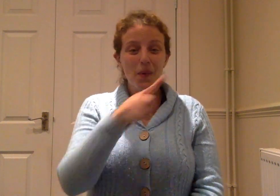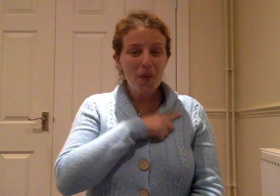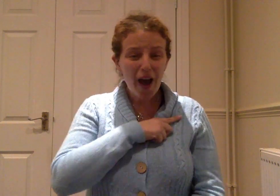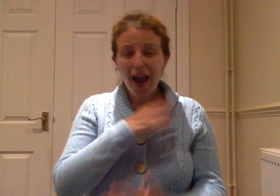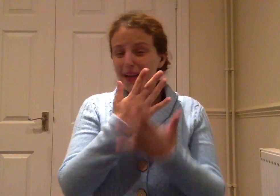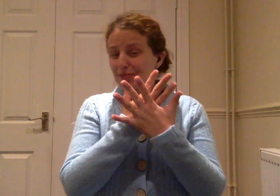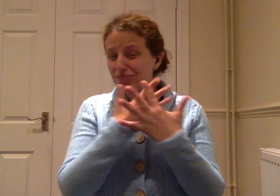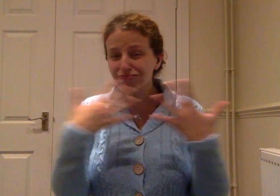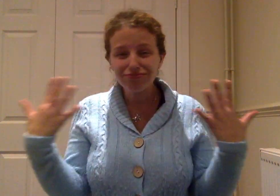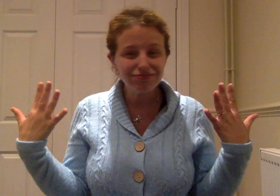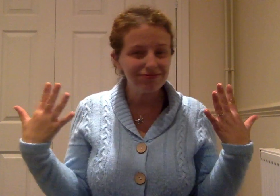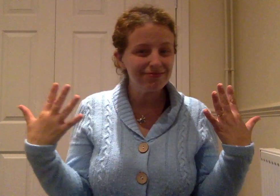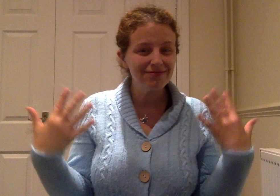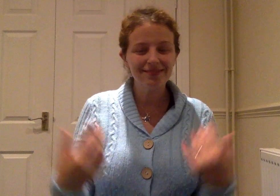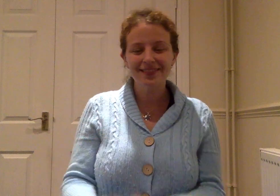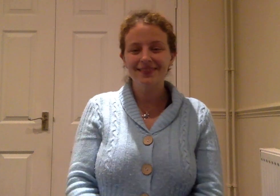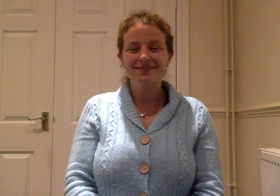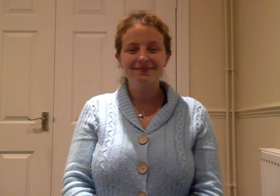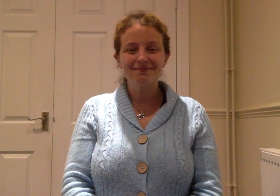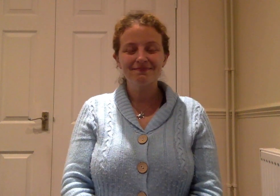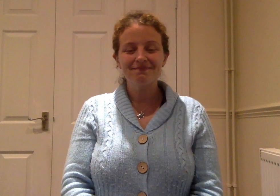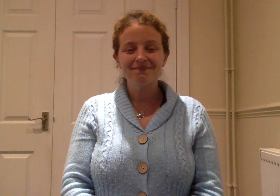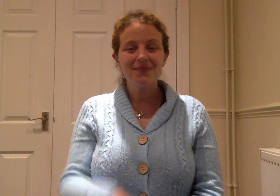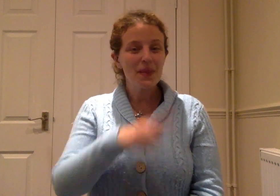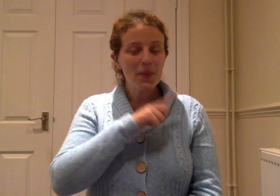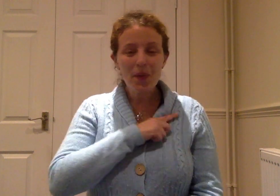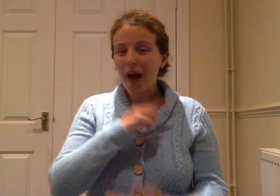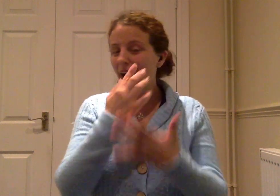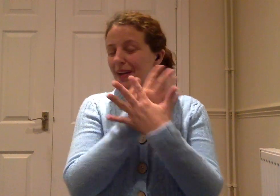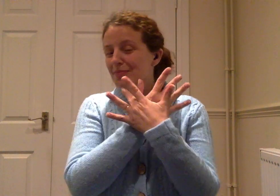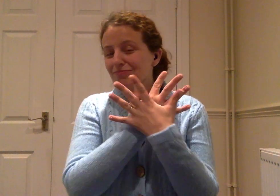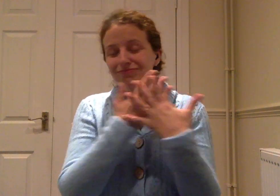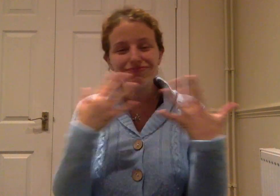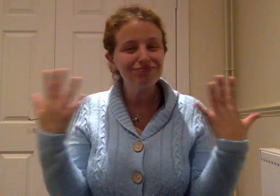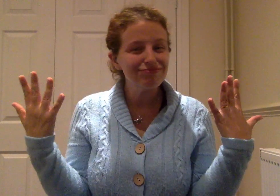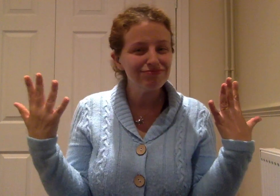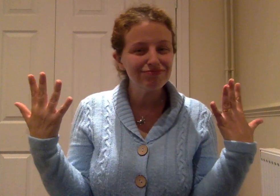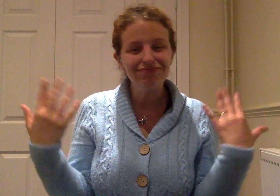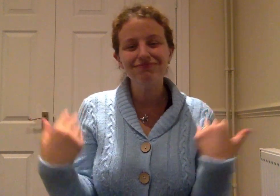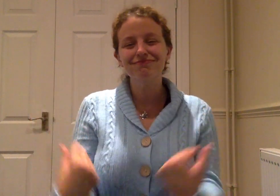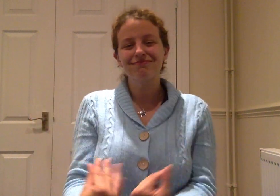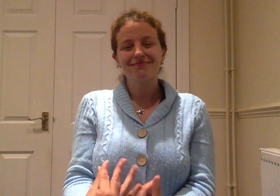Why many.